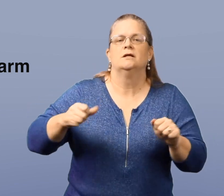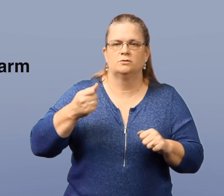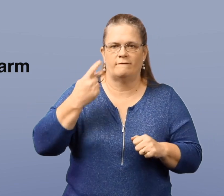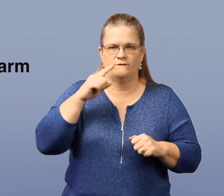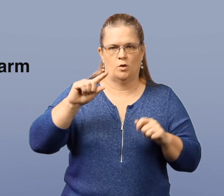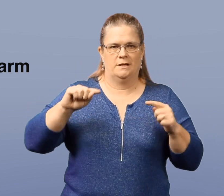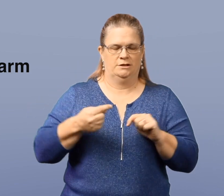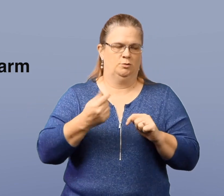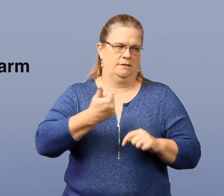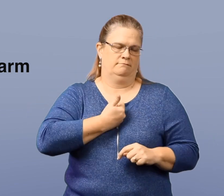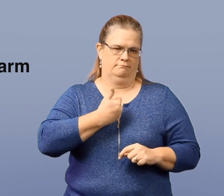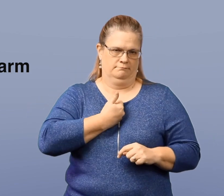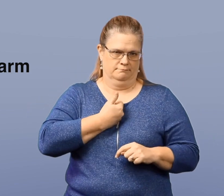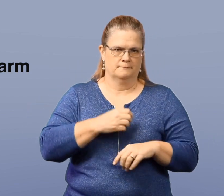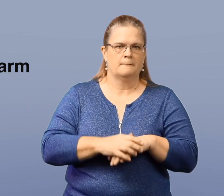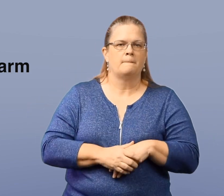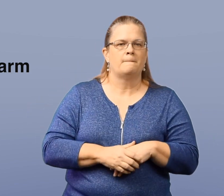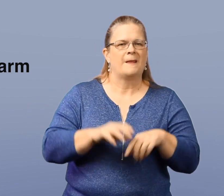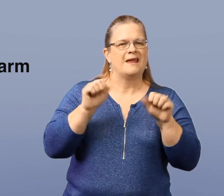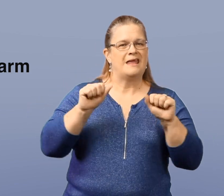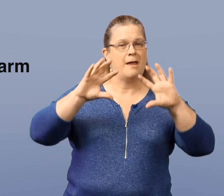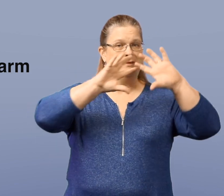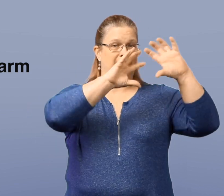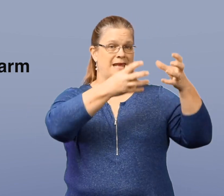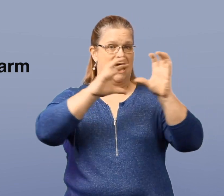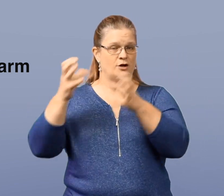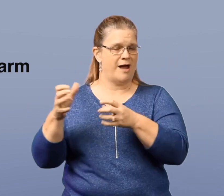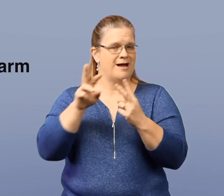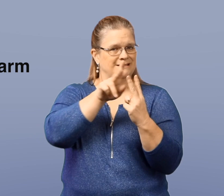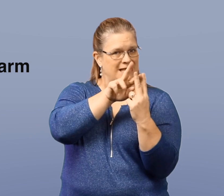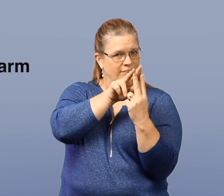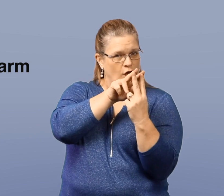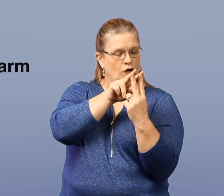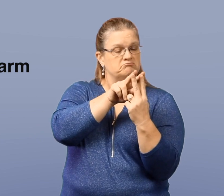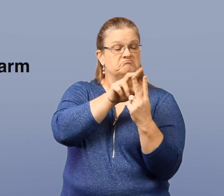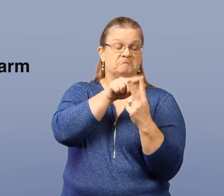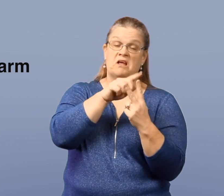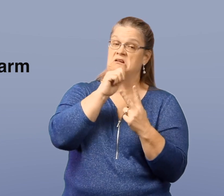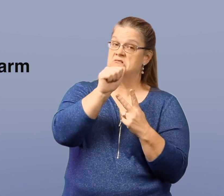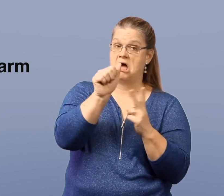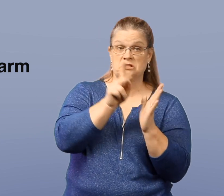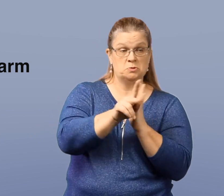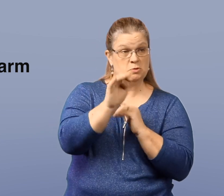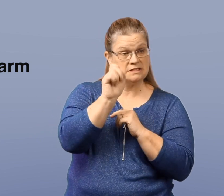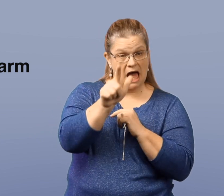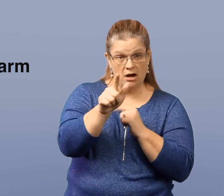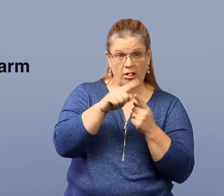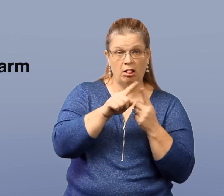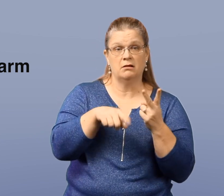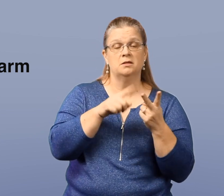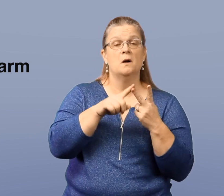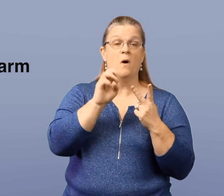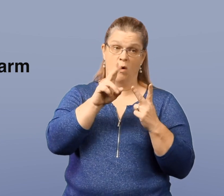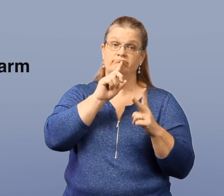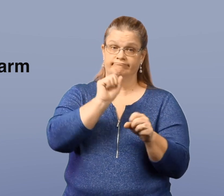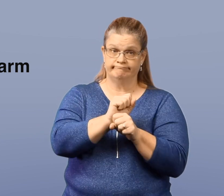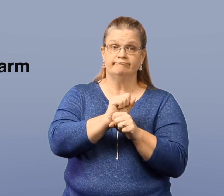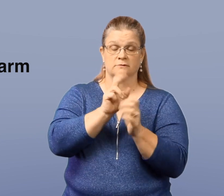or the potential for injury to one's self. It can be categorized as either non-suicidal or suicidal.